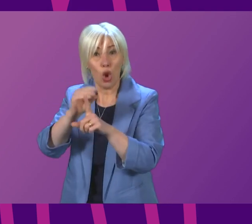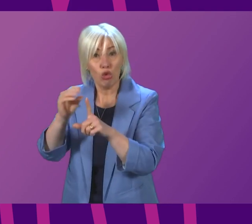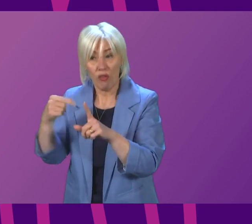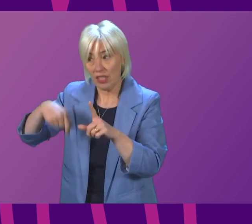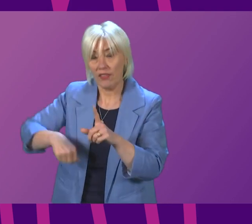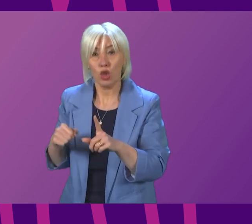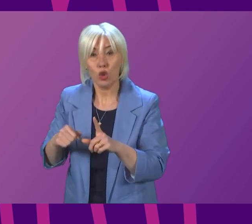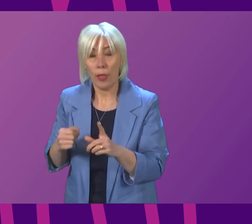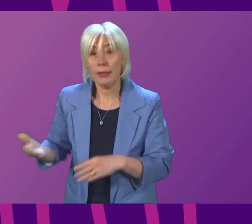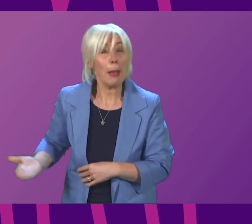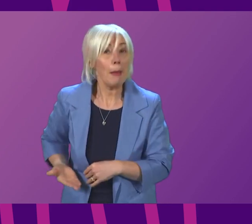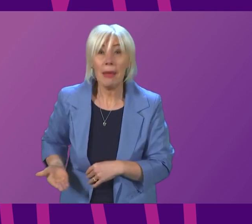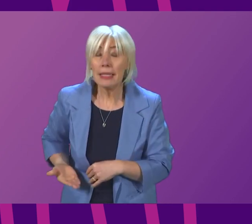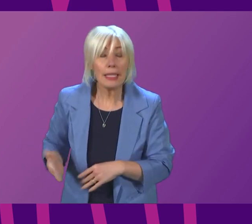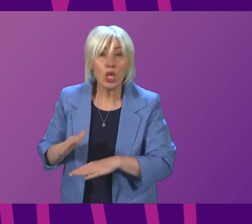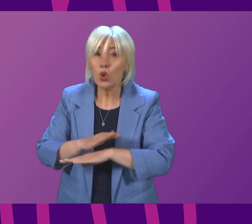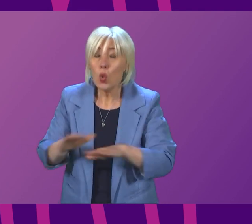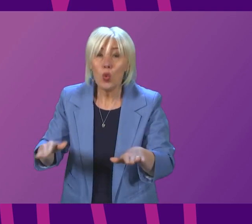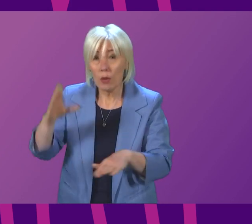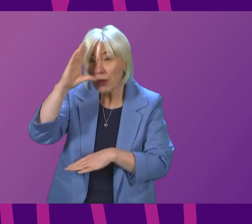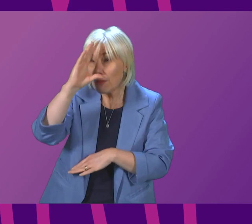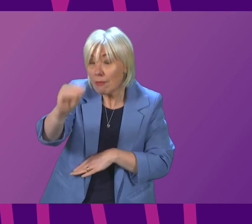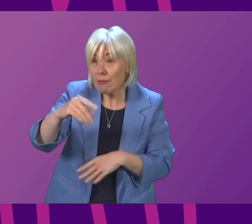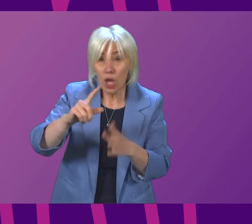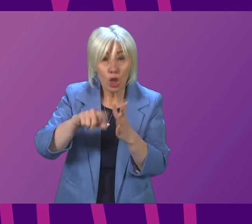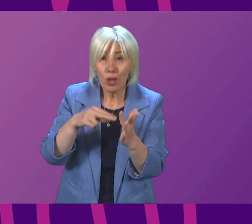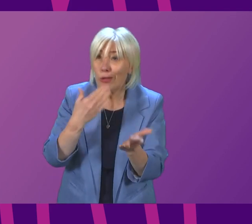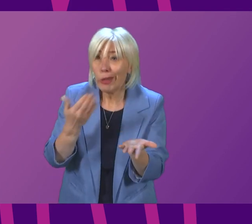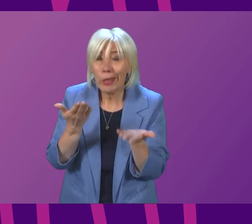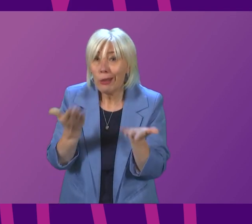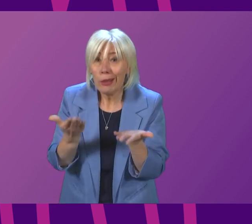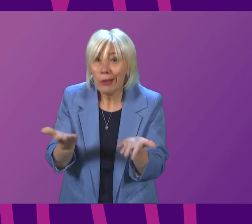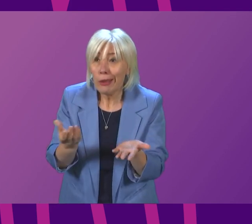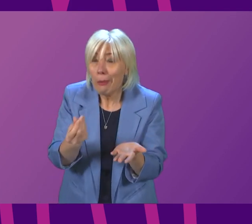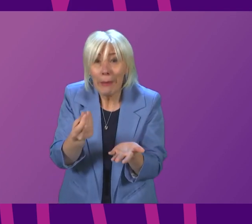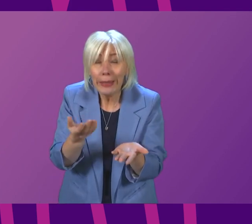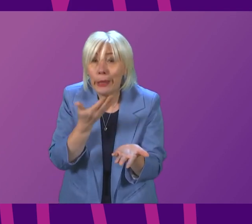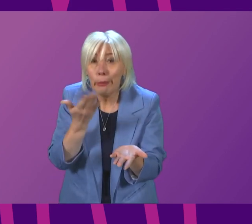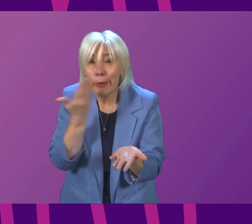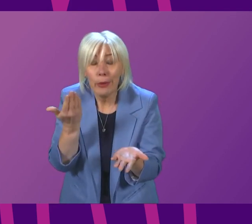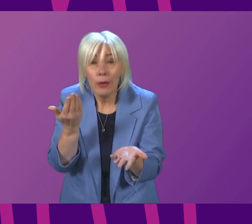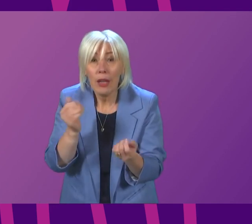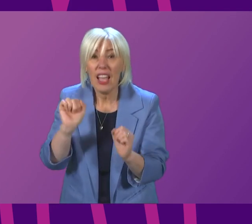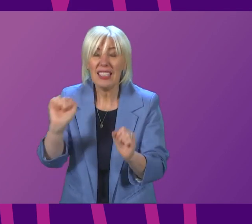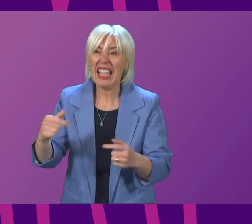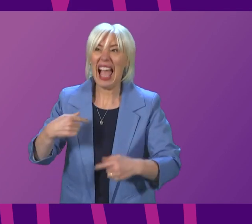December, businesses would not be telling her in January that they are not getting the funding that they need. She said that I have to listen to her answers.